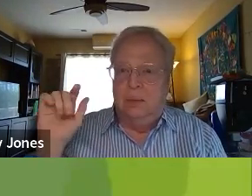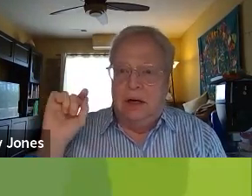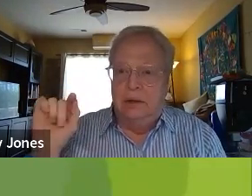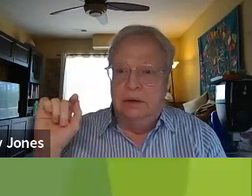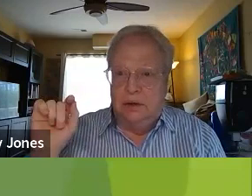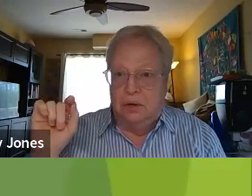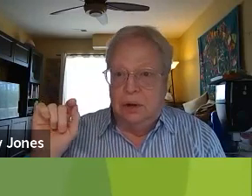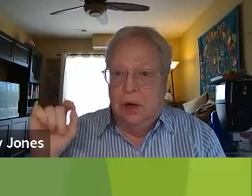about here.